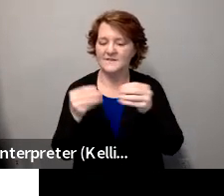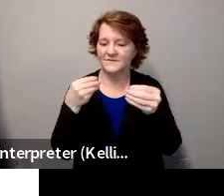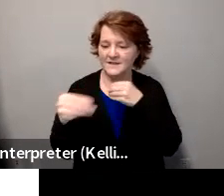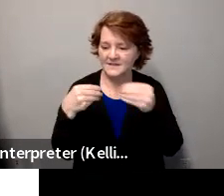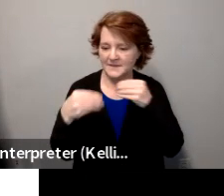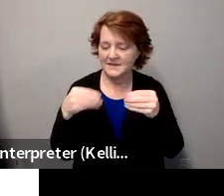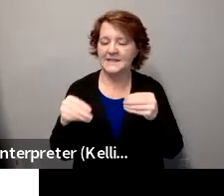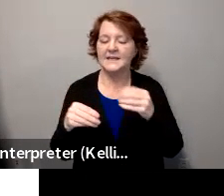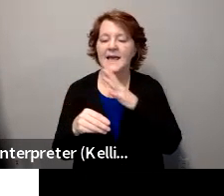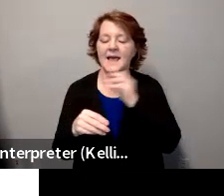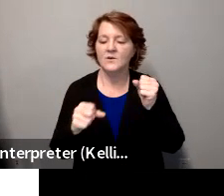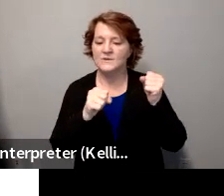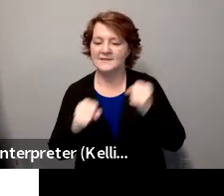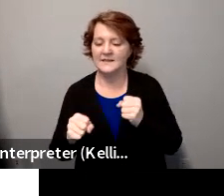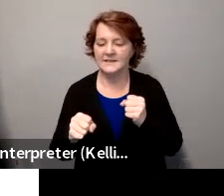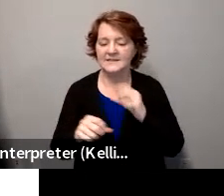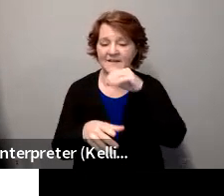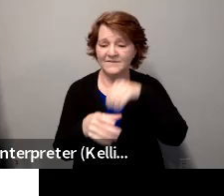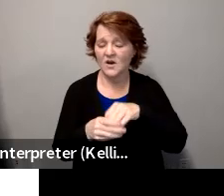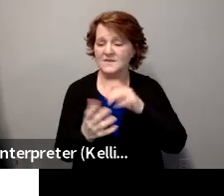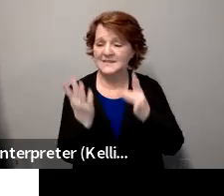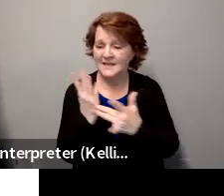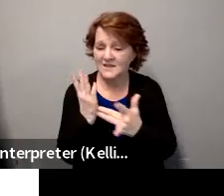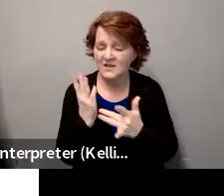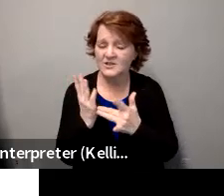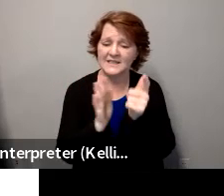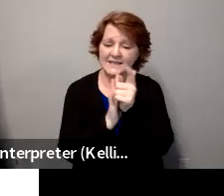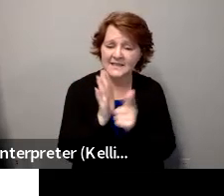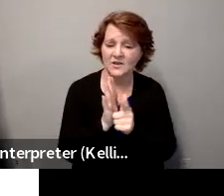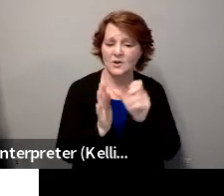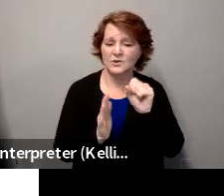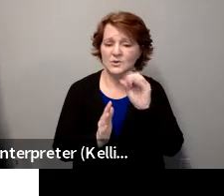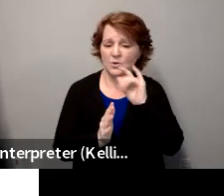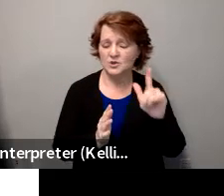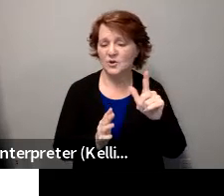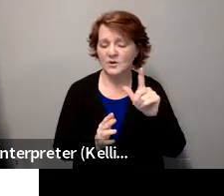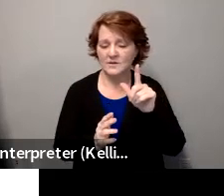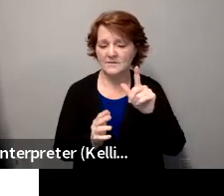Give me chills. June believes in the